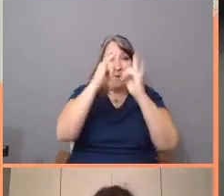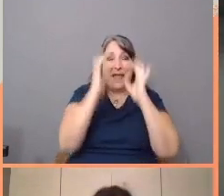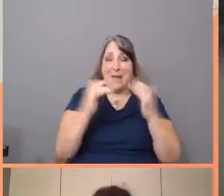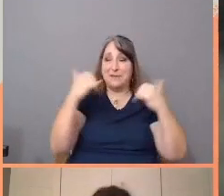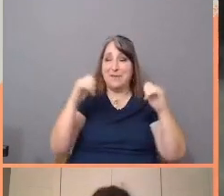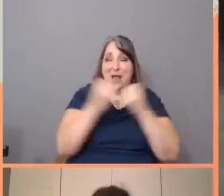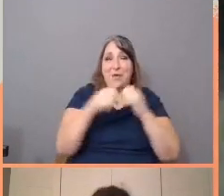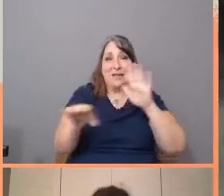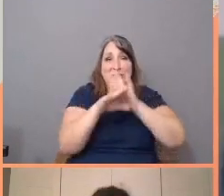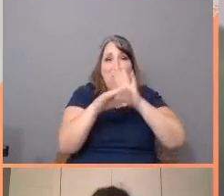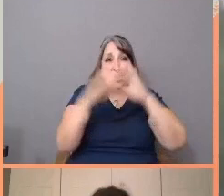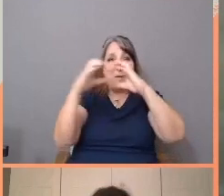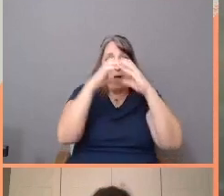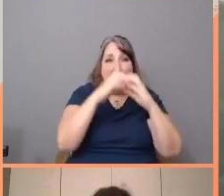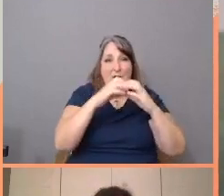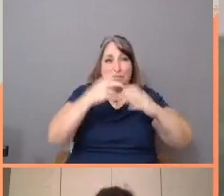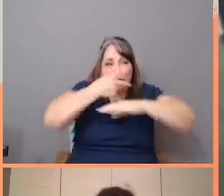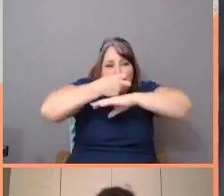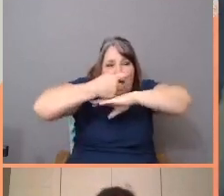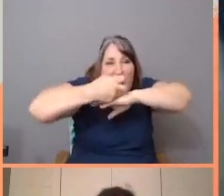crawling and shimmying across the grass, Lionel.